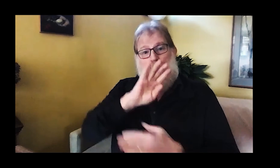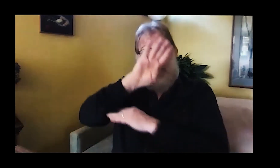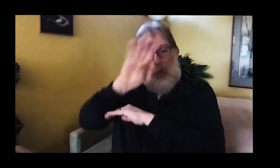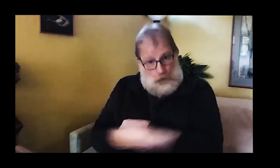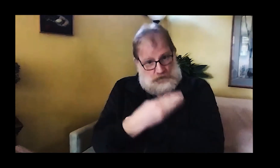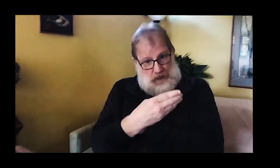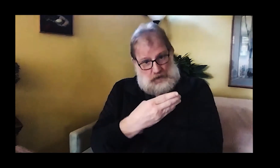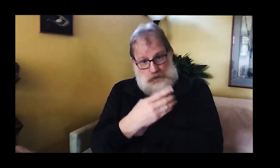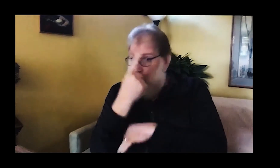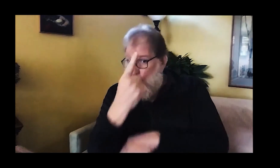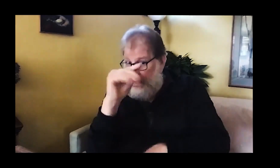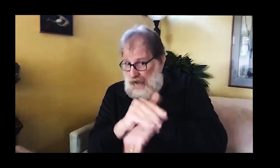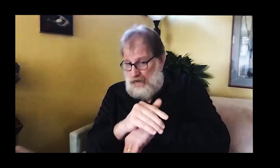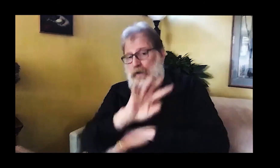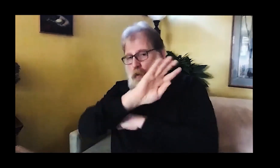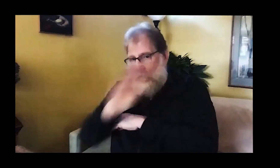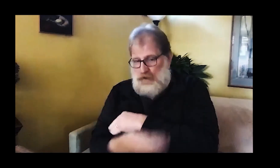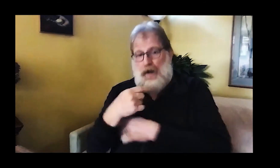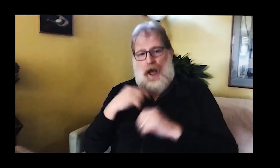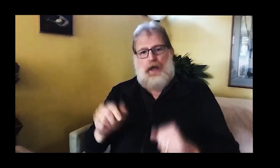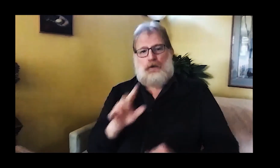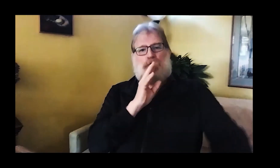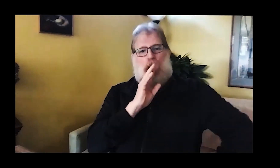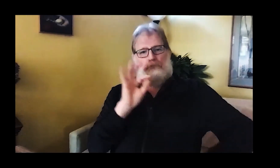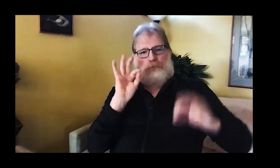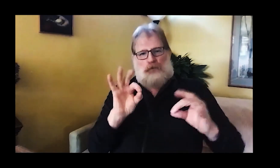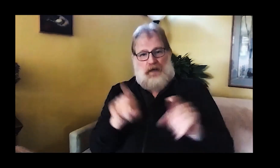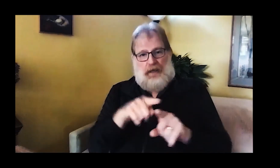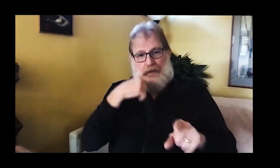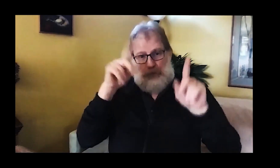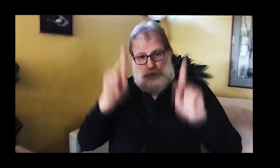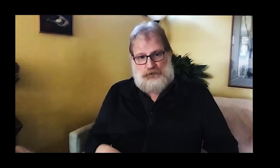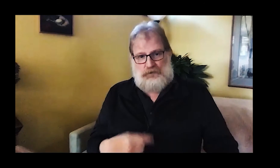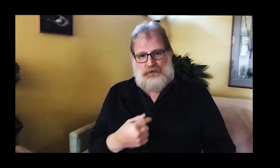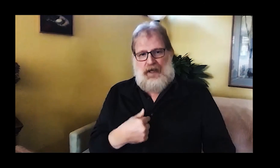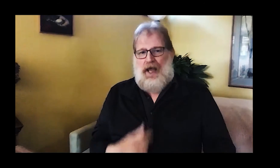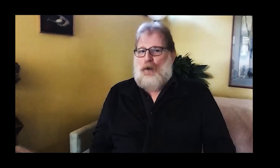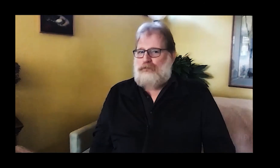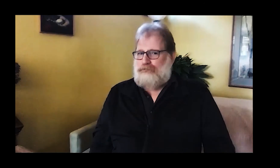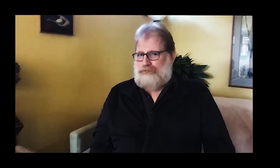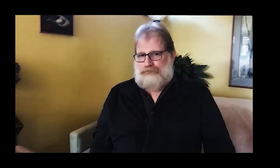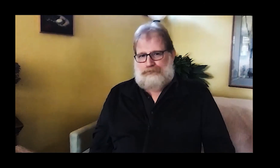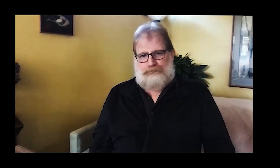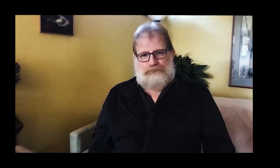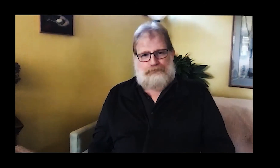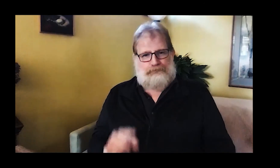overnight in one night. I would learn to speak as fluently as a hearing person. That